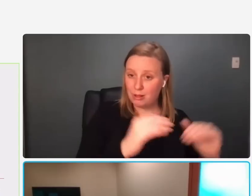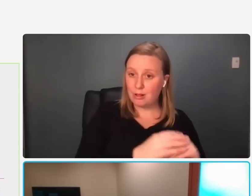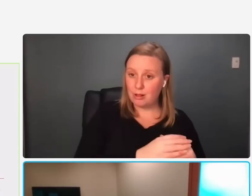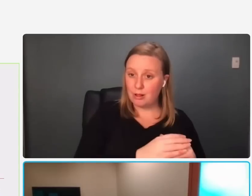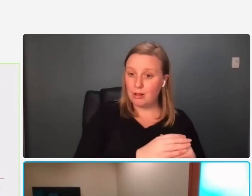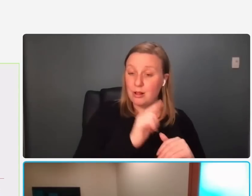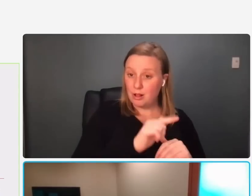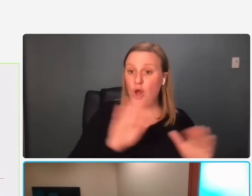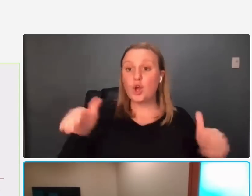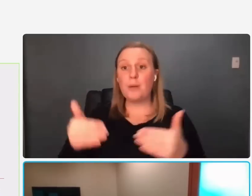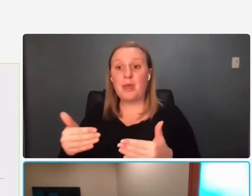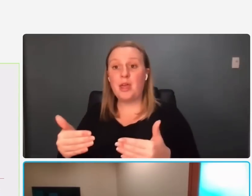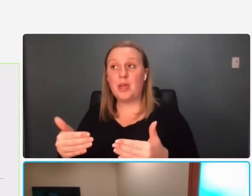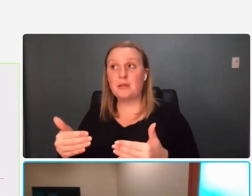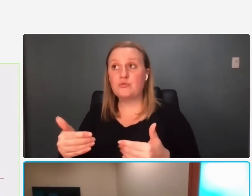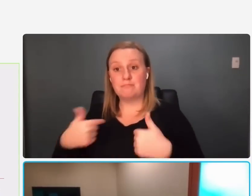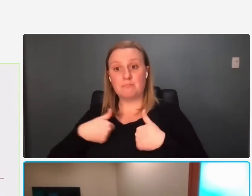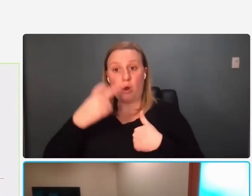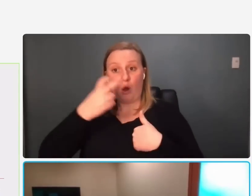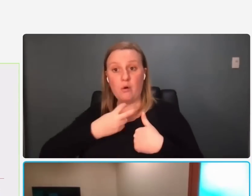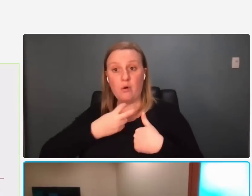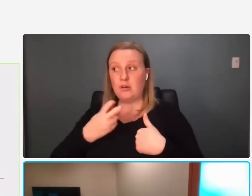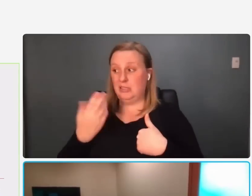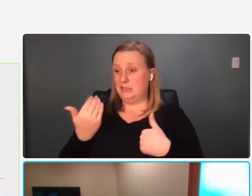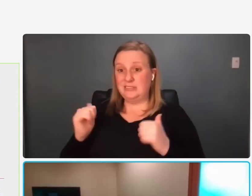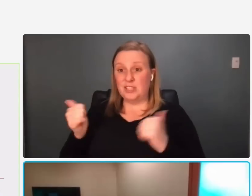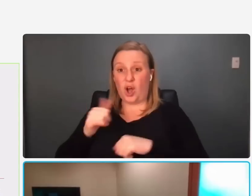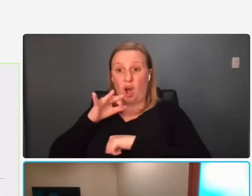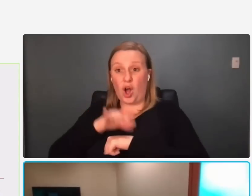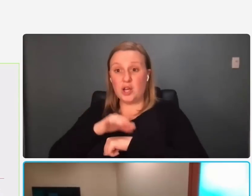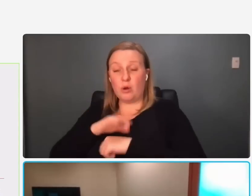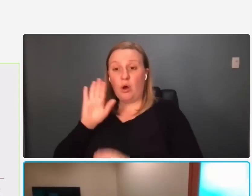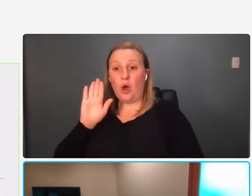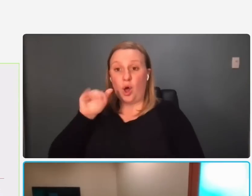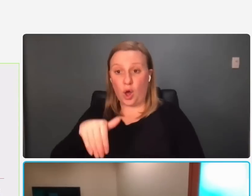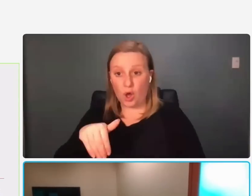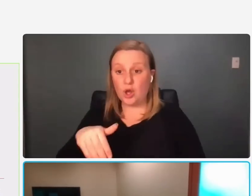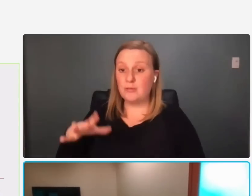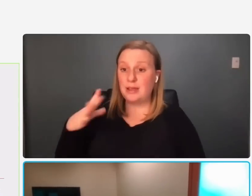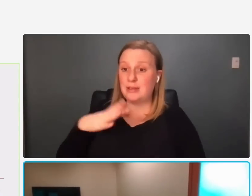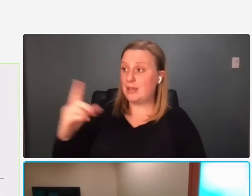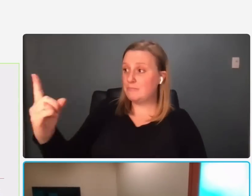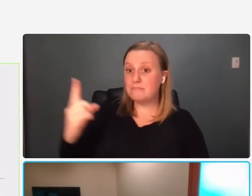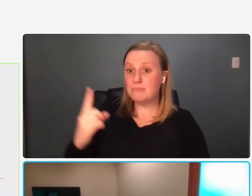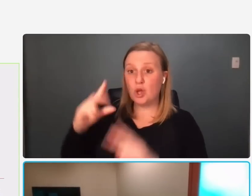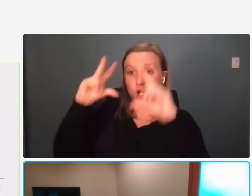So let's say you've been discharged from hospital and you've arrived home. You might have clinical care provided to you by a nurse.